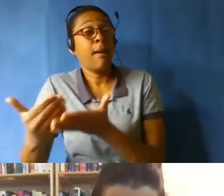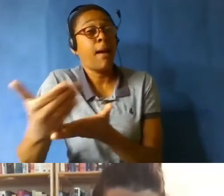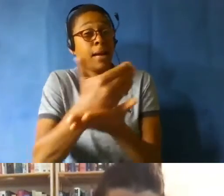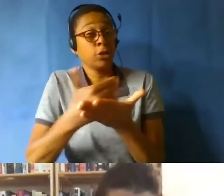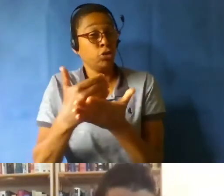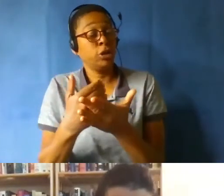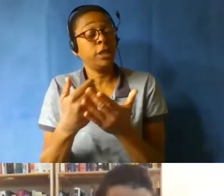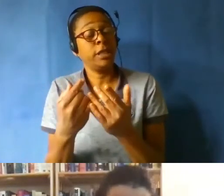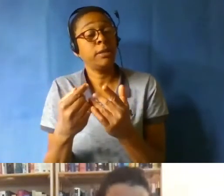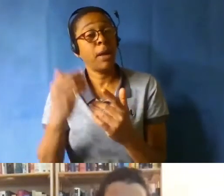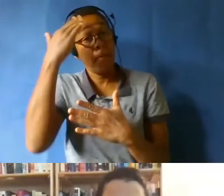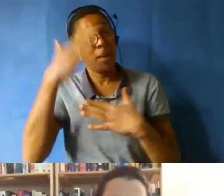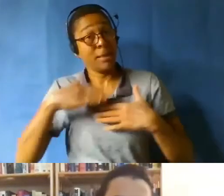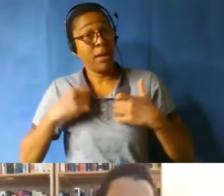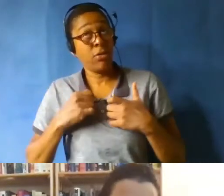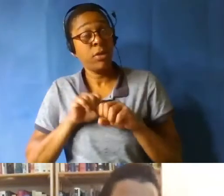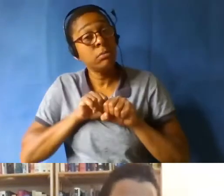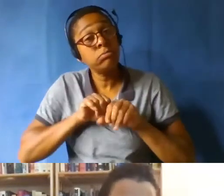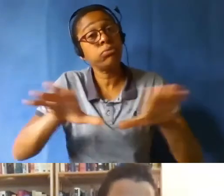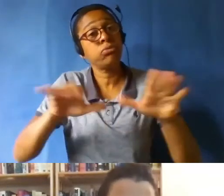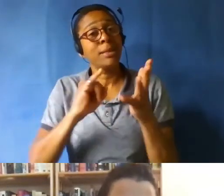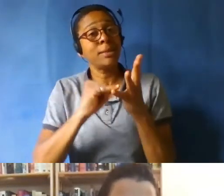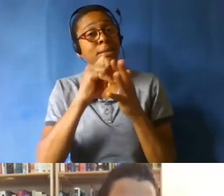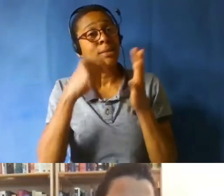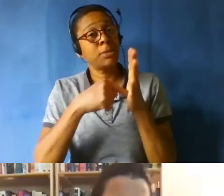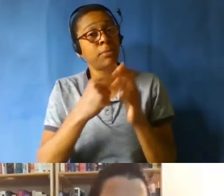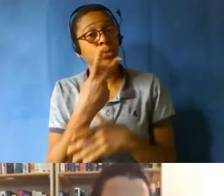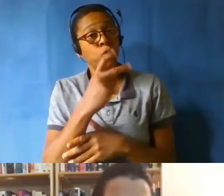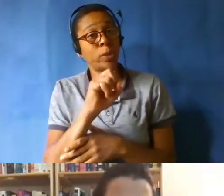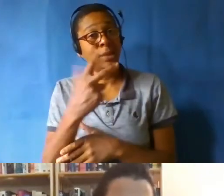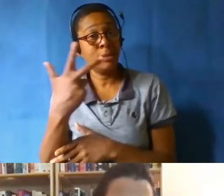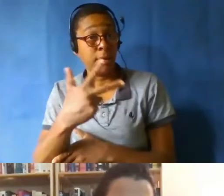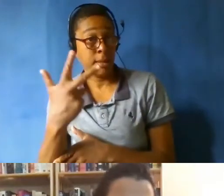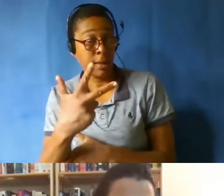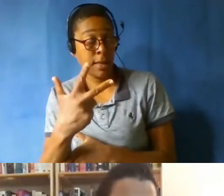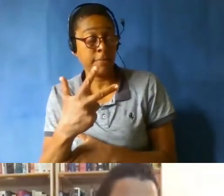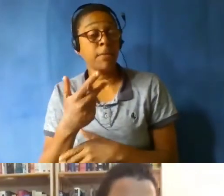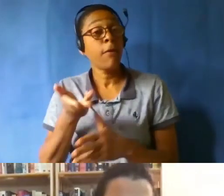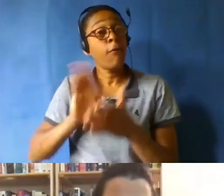came out in September 2018 and since then we've collaborated with a group